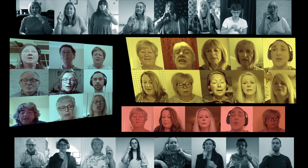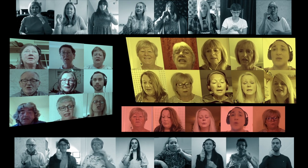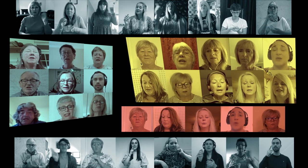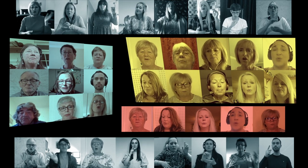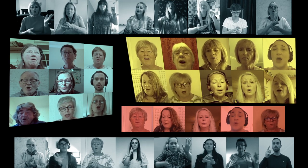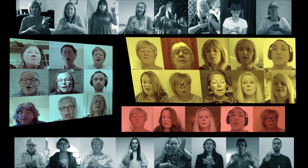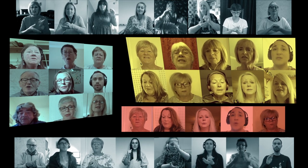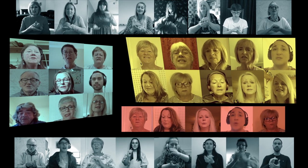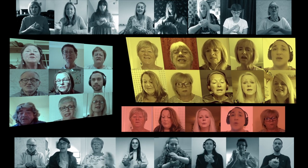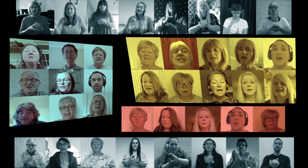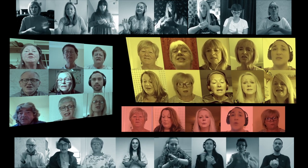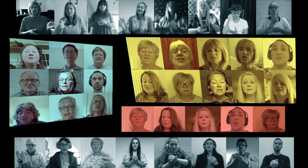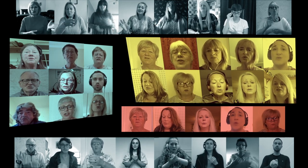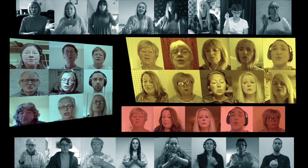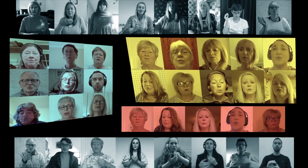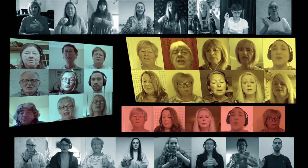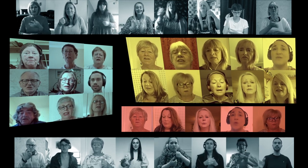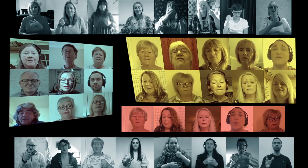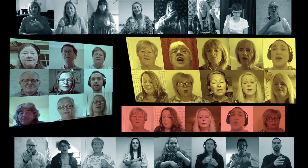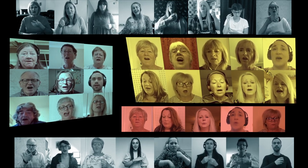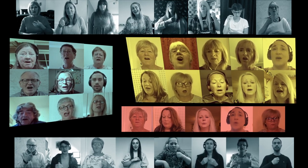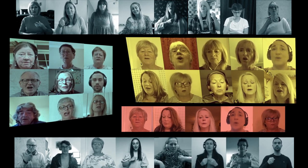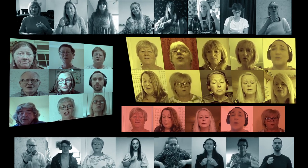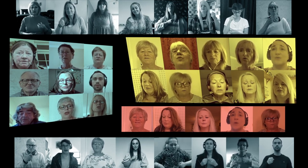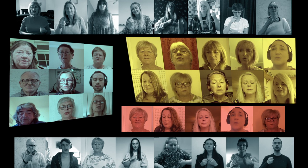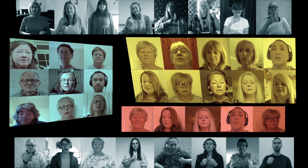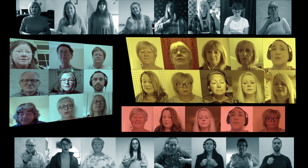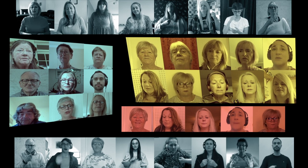Pinky promises to be found